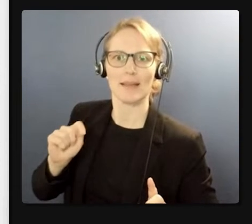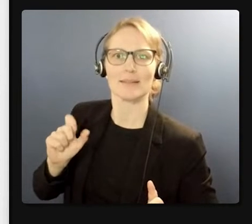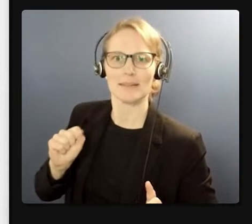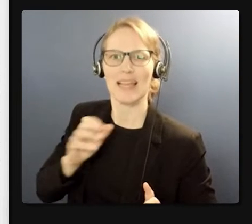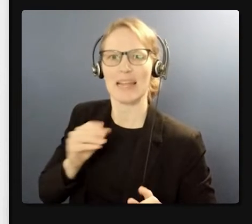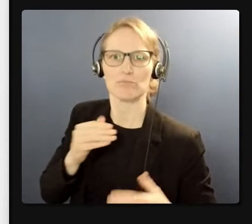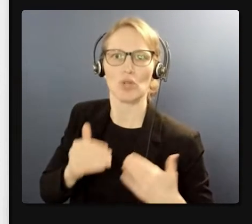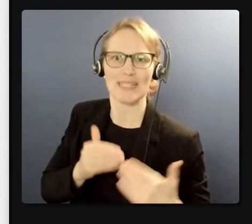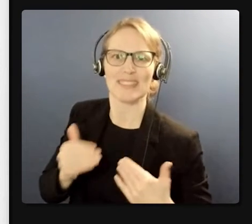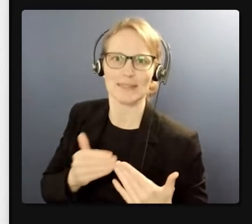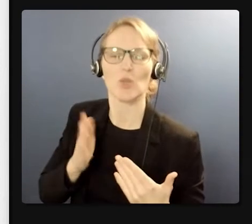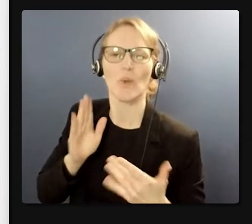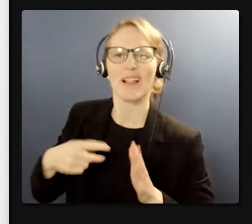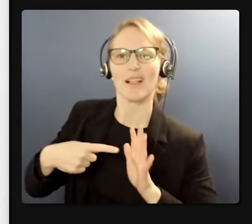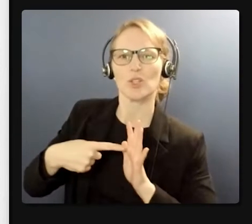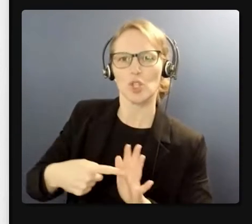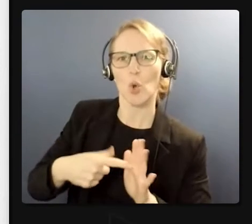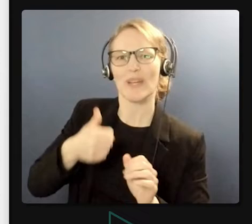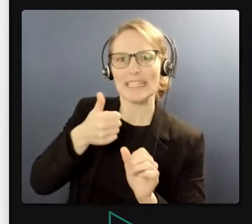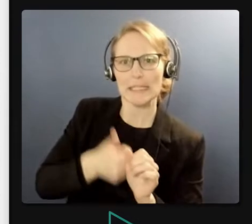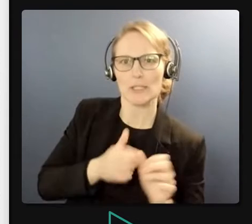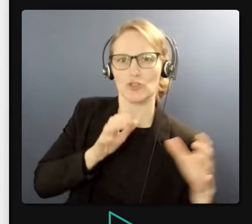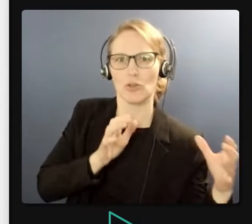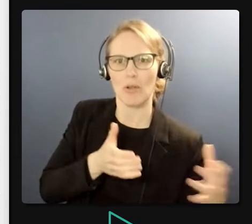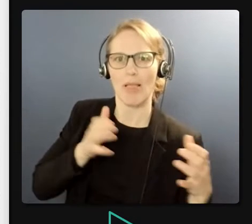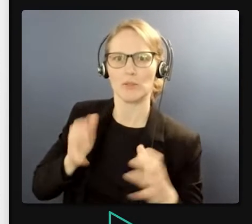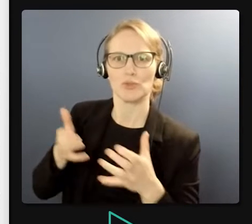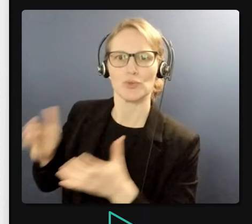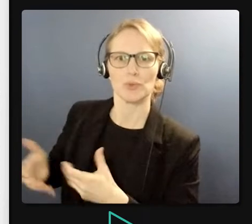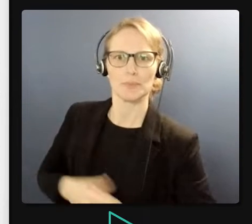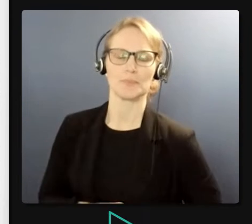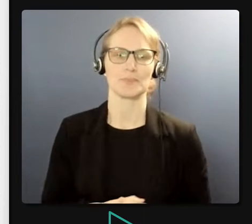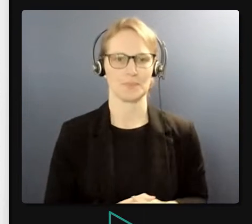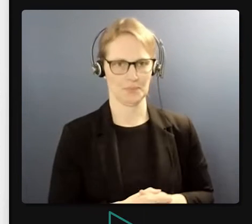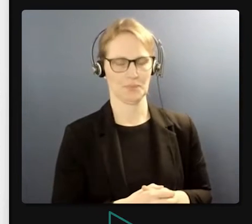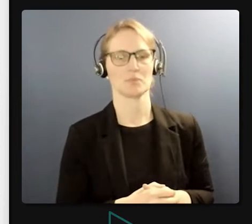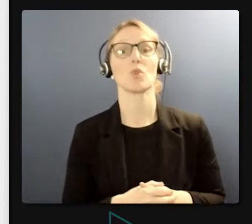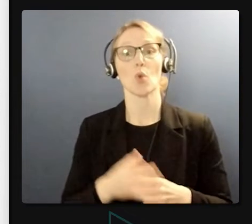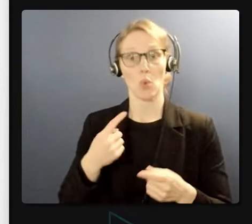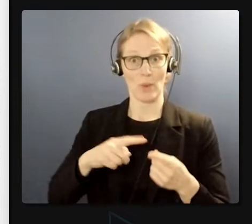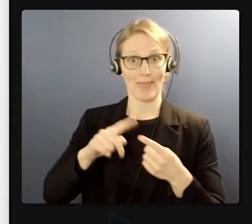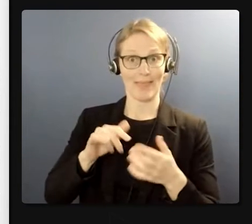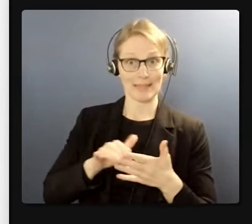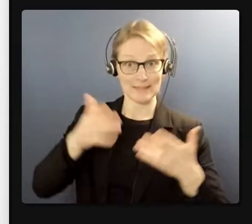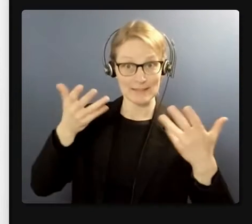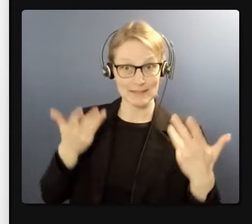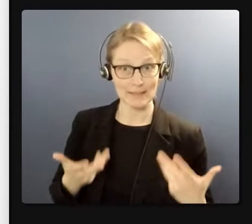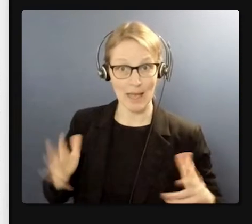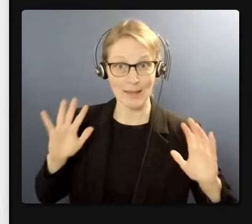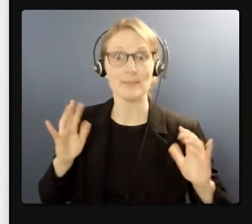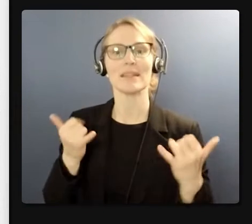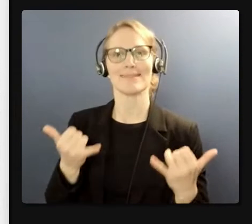And once that's done, We can now assemble the LOD chain and let's just have a look at that.